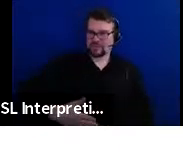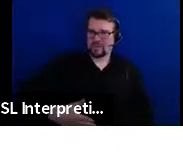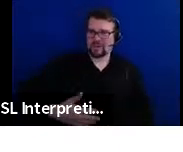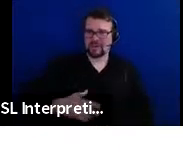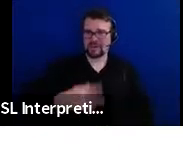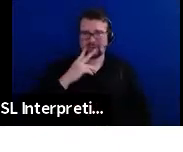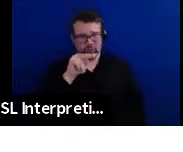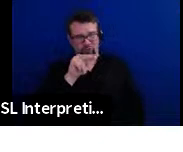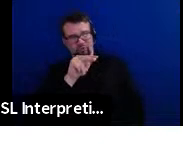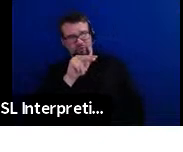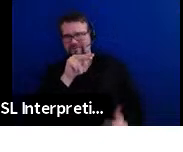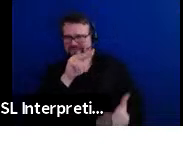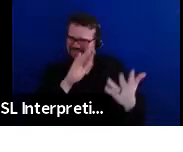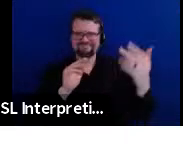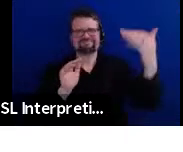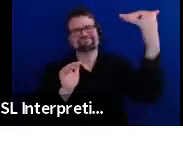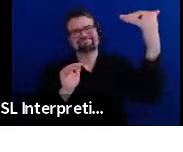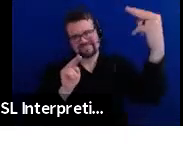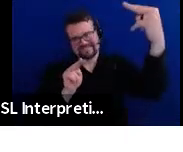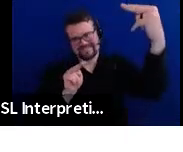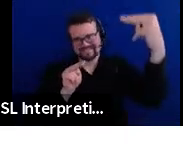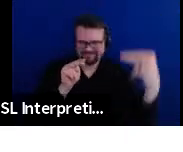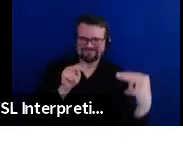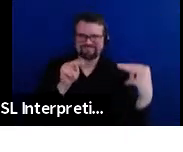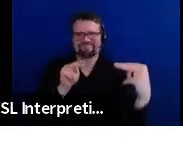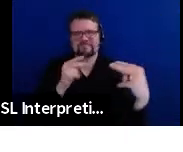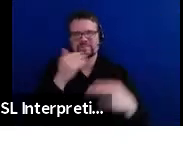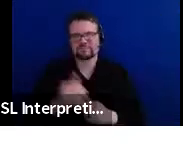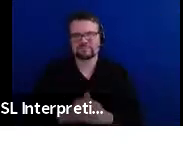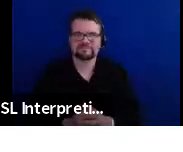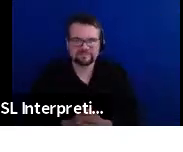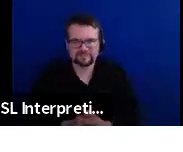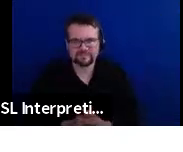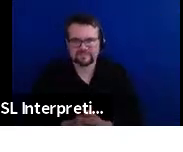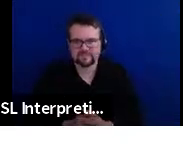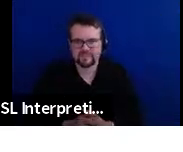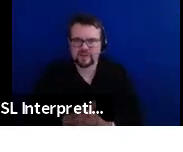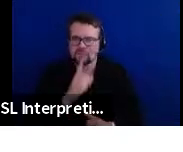WE ALL NEED TO VOICE THE NEED FOR ACCESS AND INCLUSION.